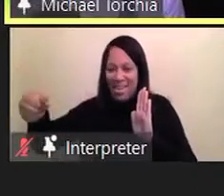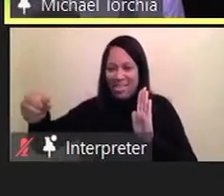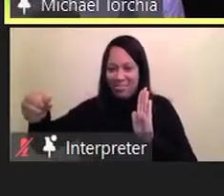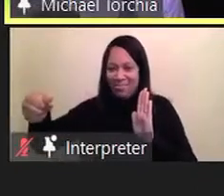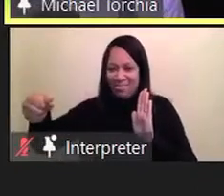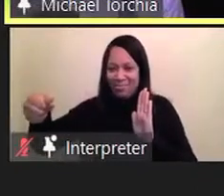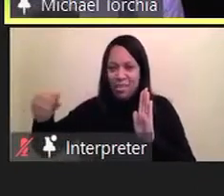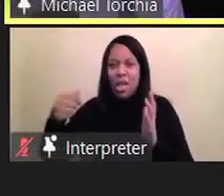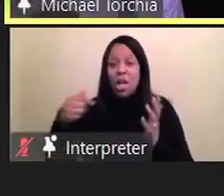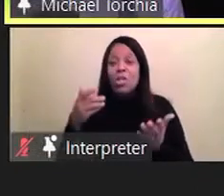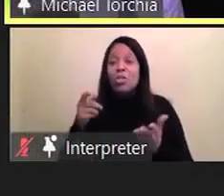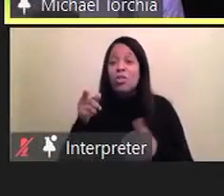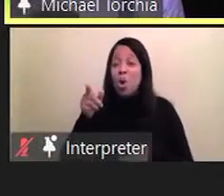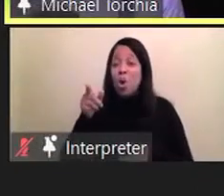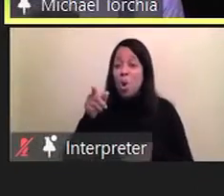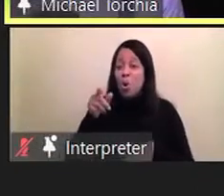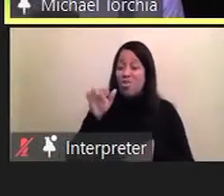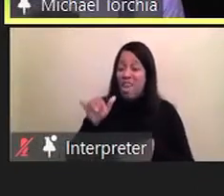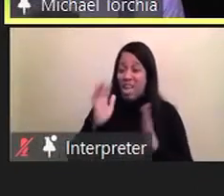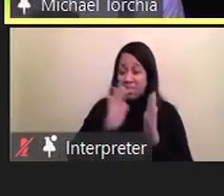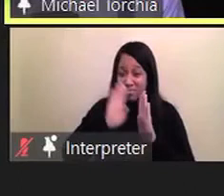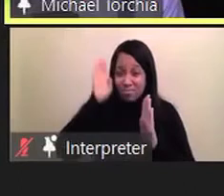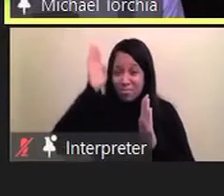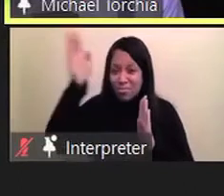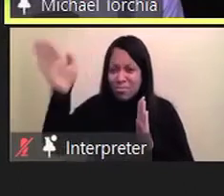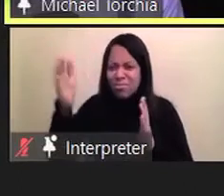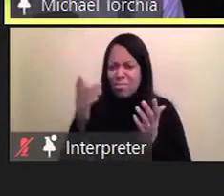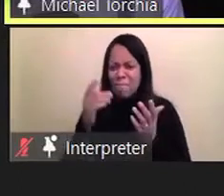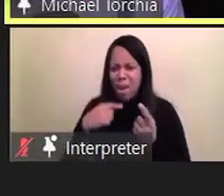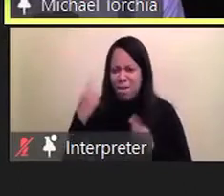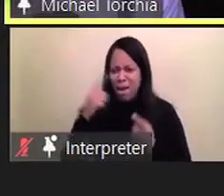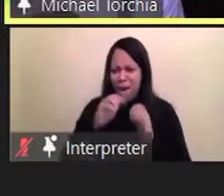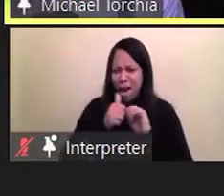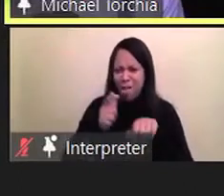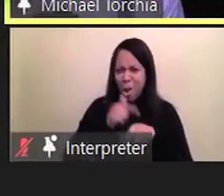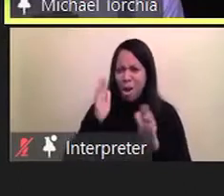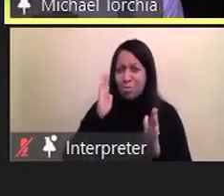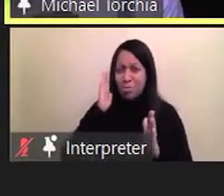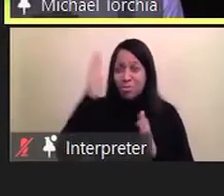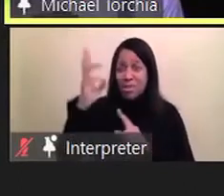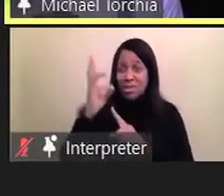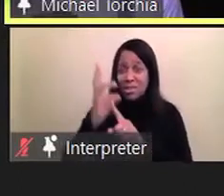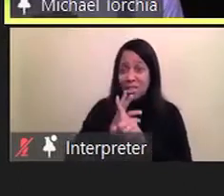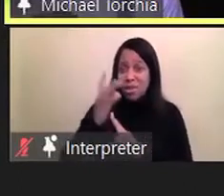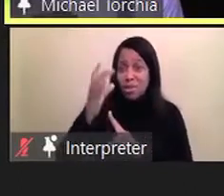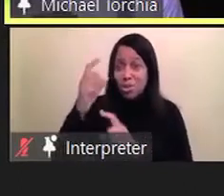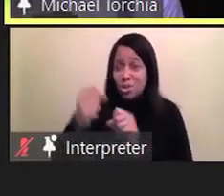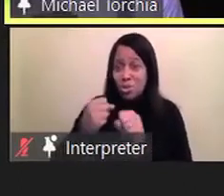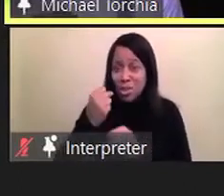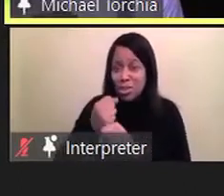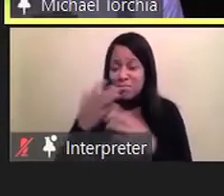How long in the future? Six months, a year, two years? Well, the answer is, ask the jury.